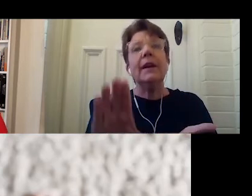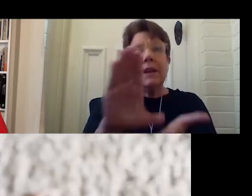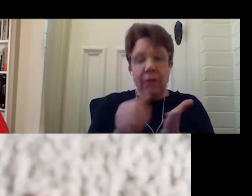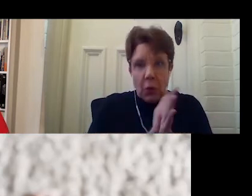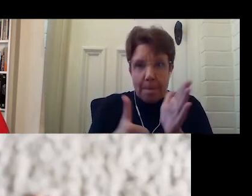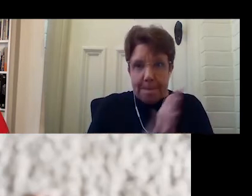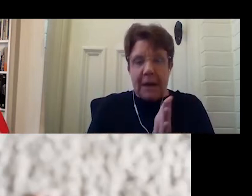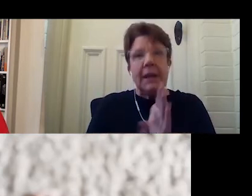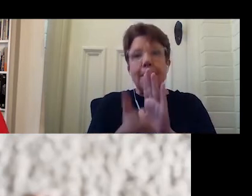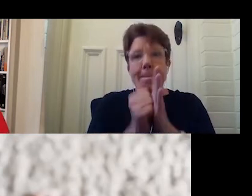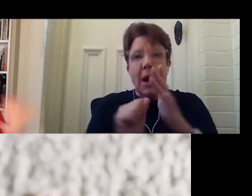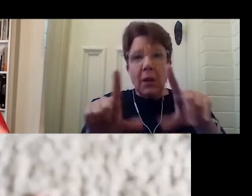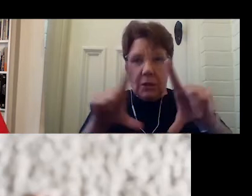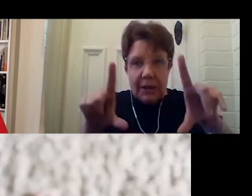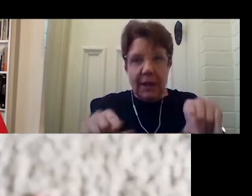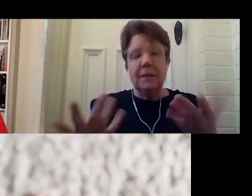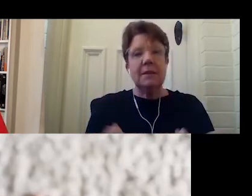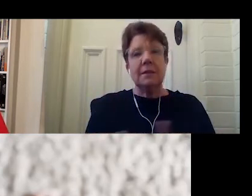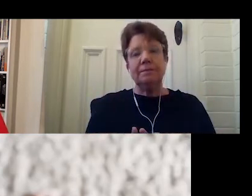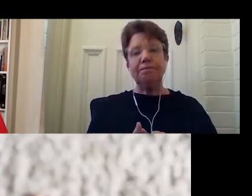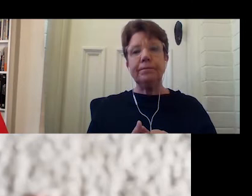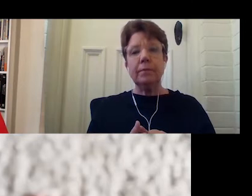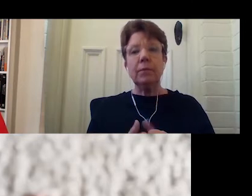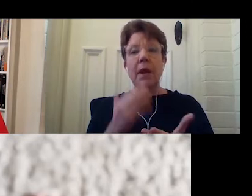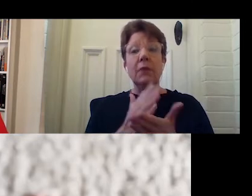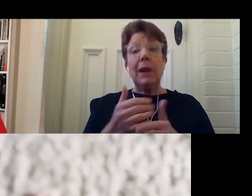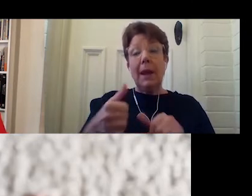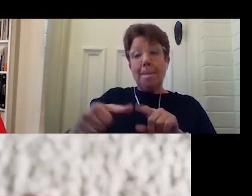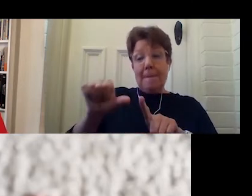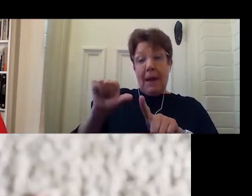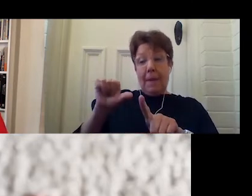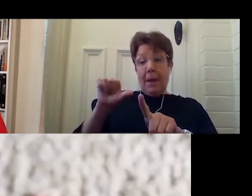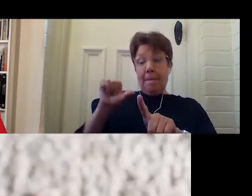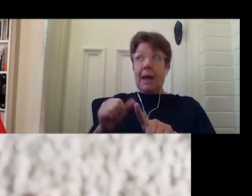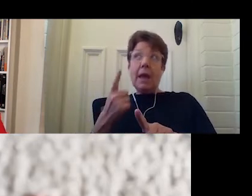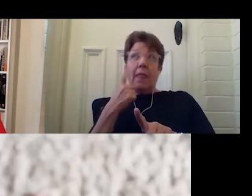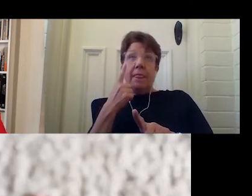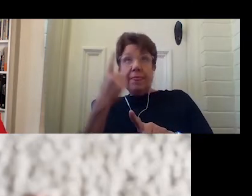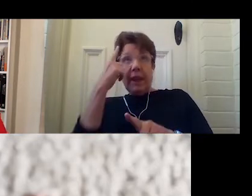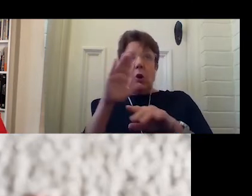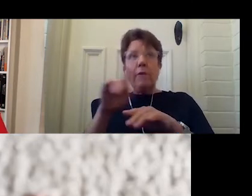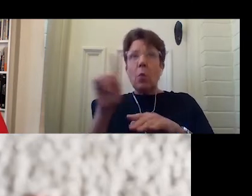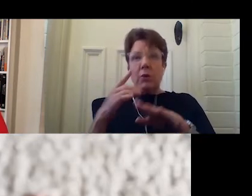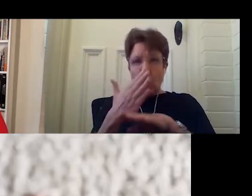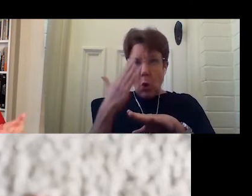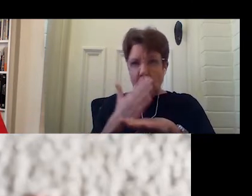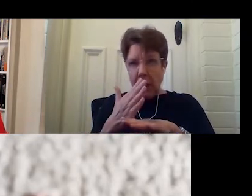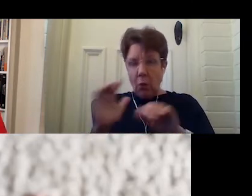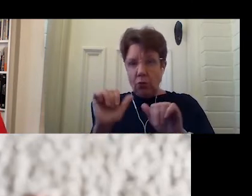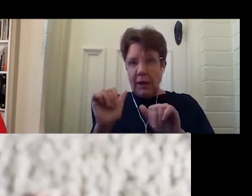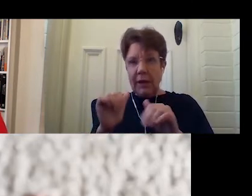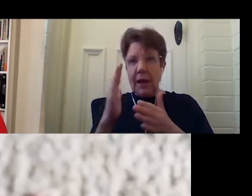this is backtracking and being more strenuous in your